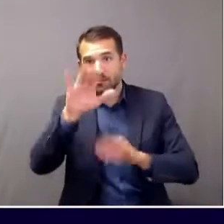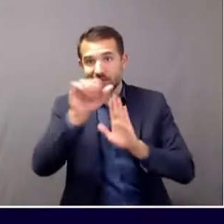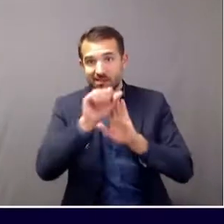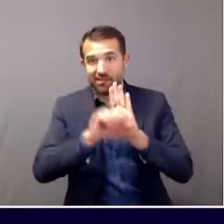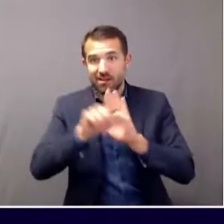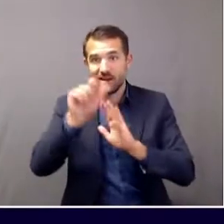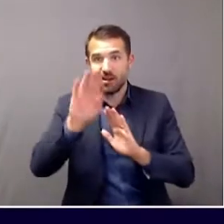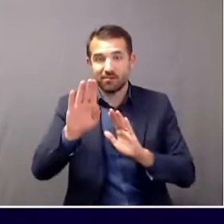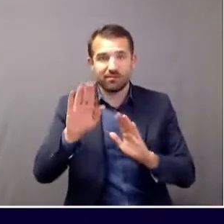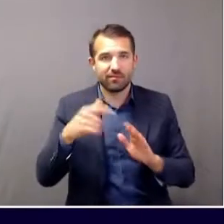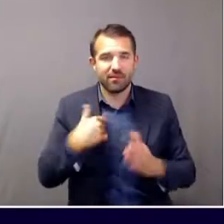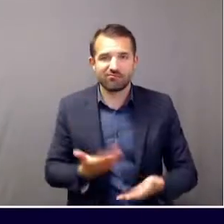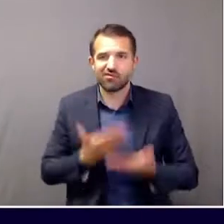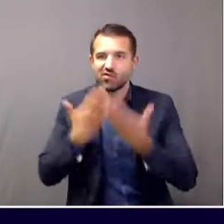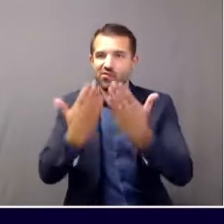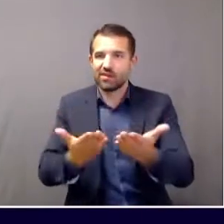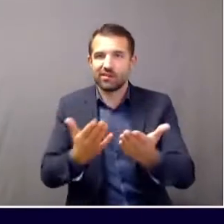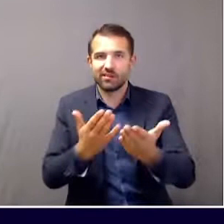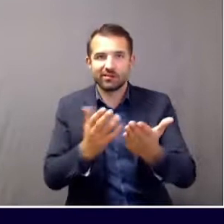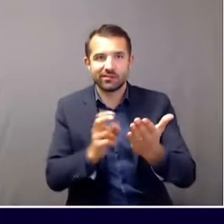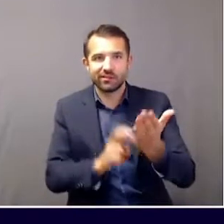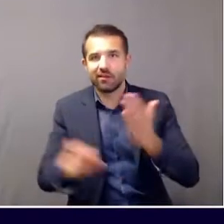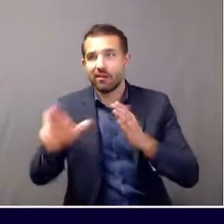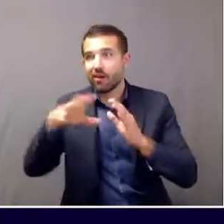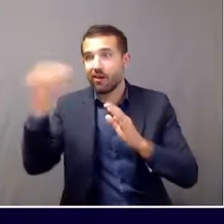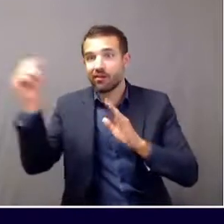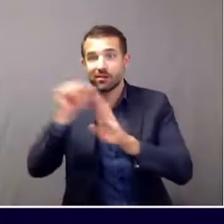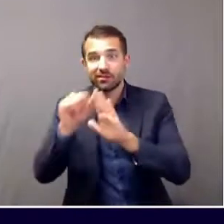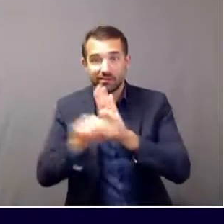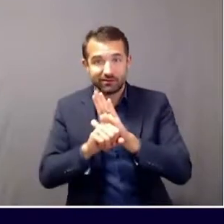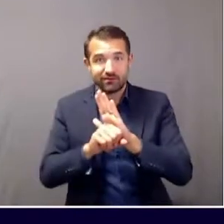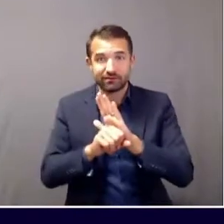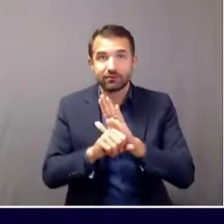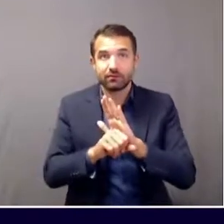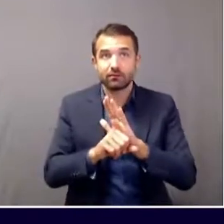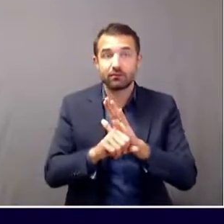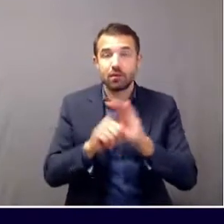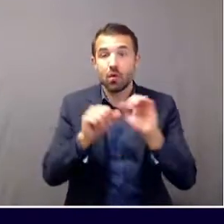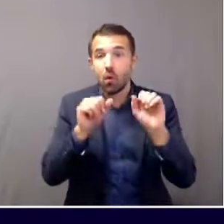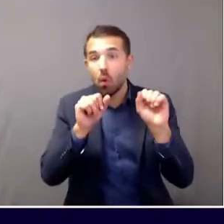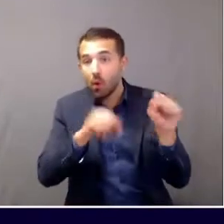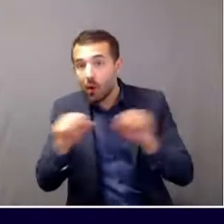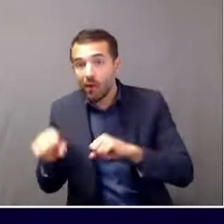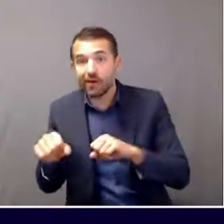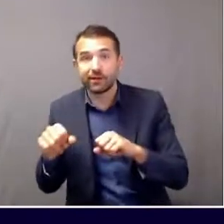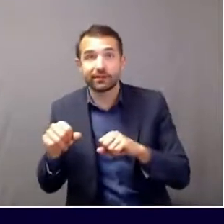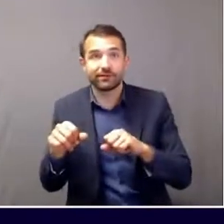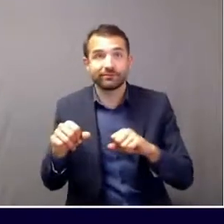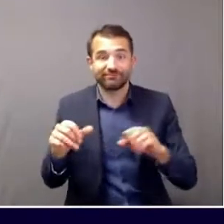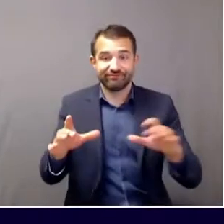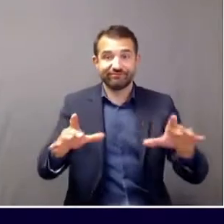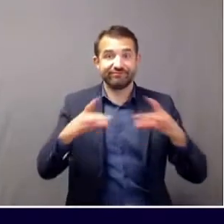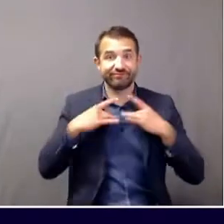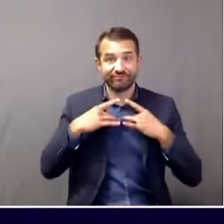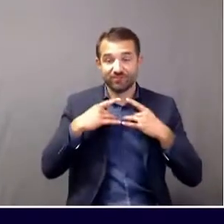date with higher prevalence of code in nineteen you may be